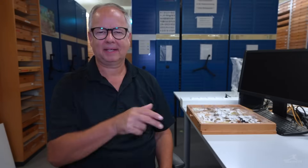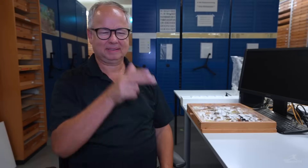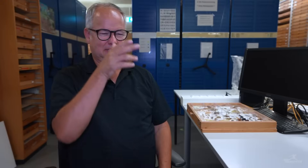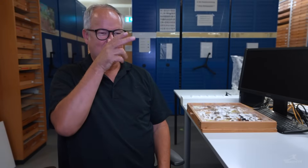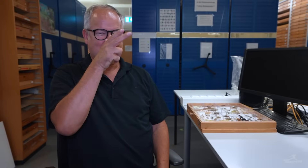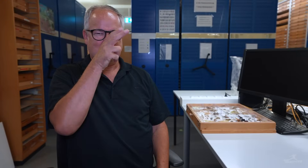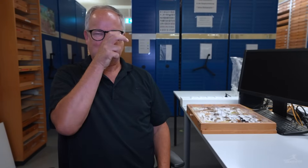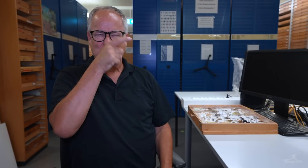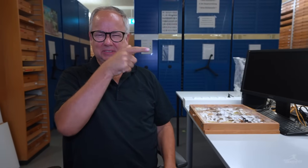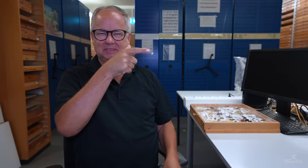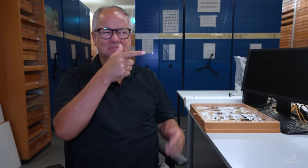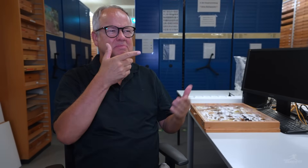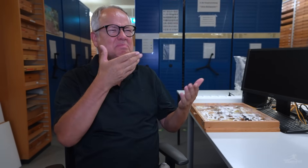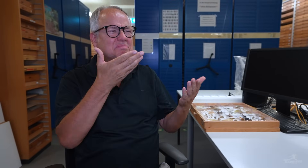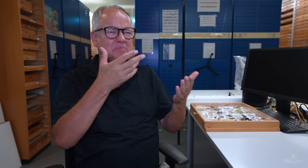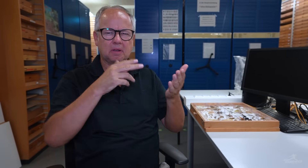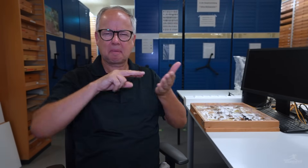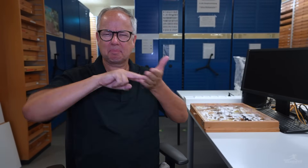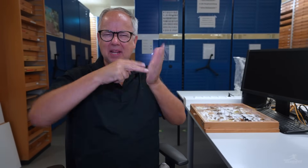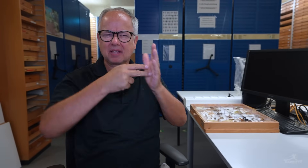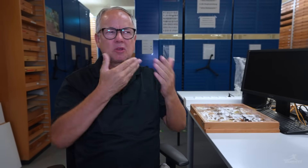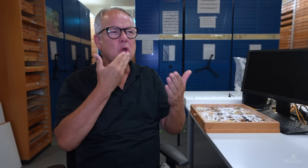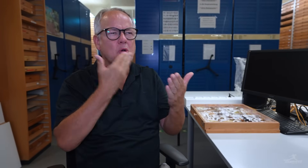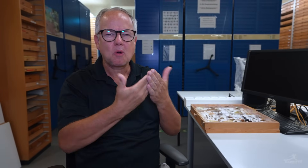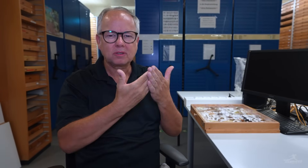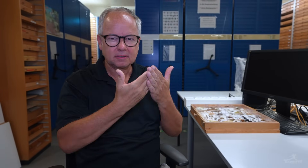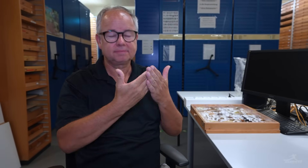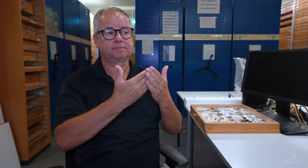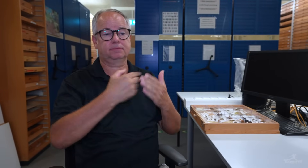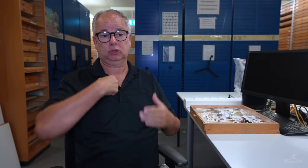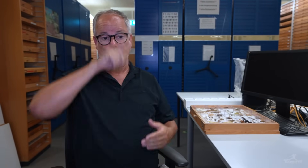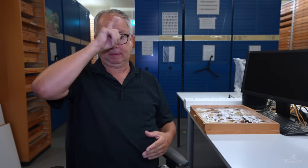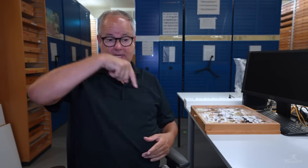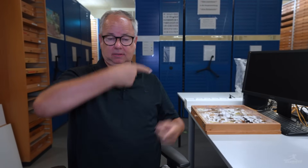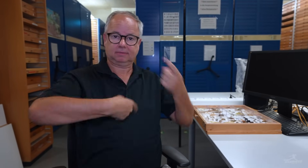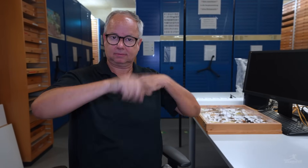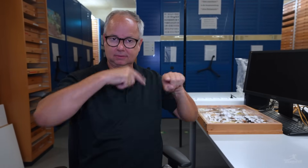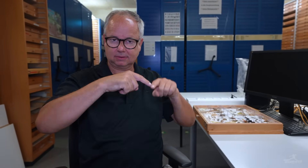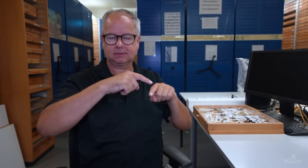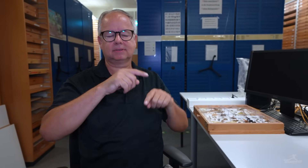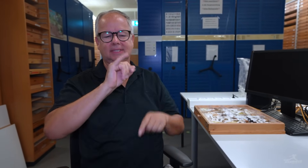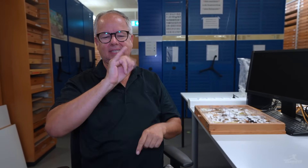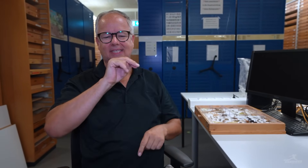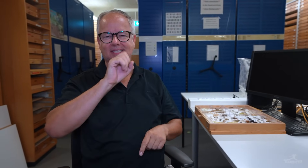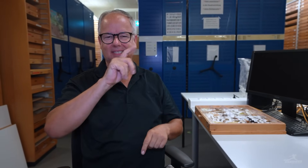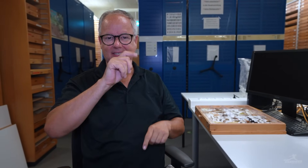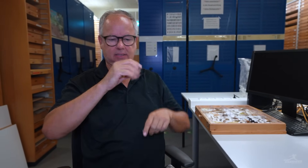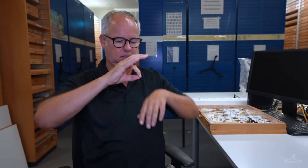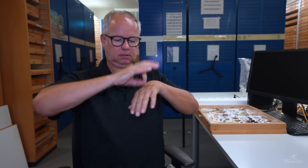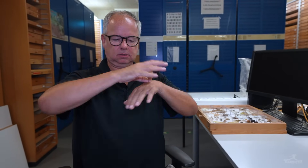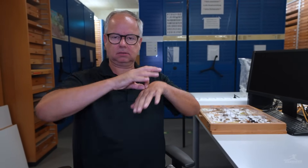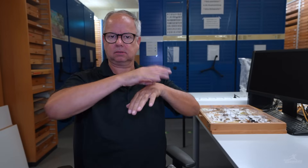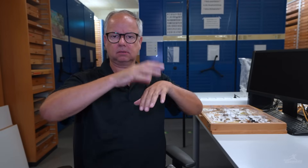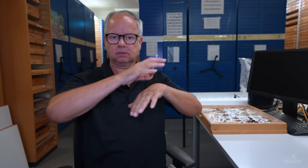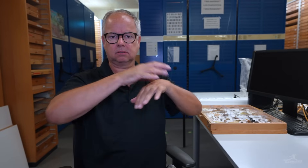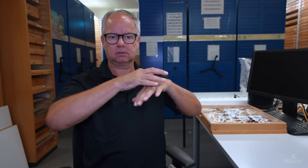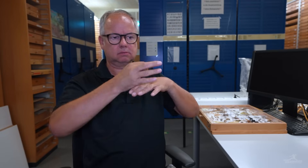Your sign for “insect” has a good meaning behind it. In Germany, our sign for insect is this.